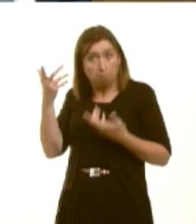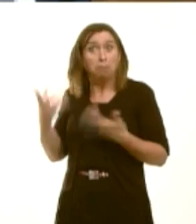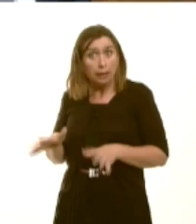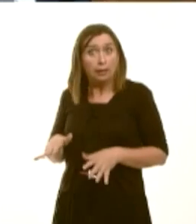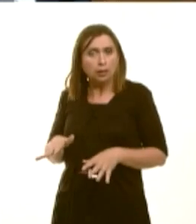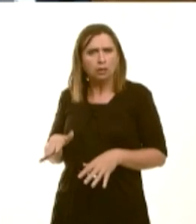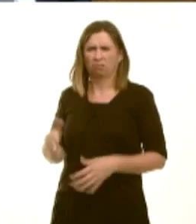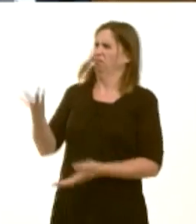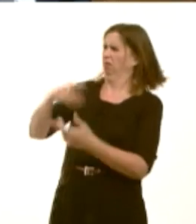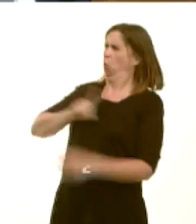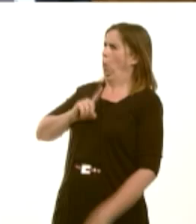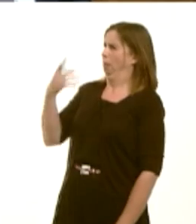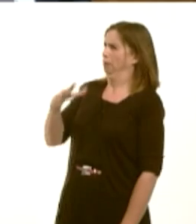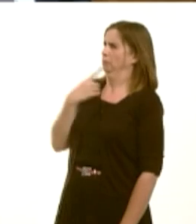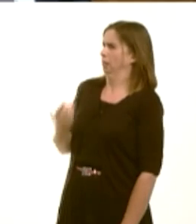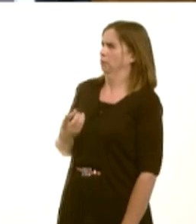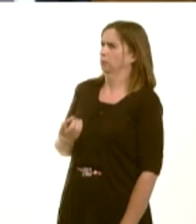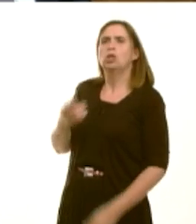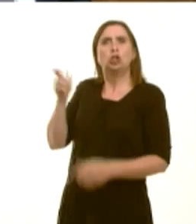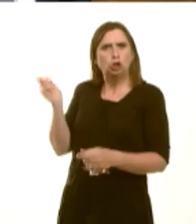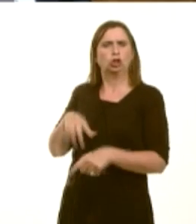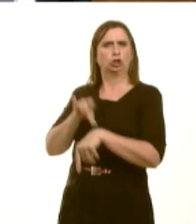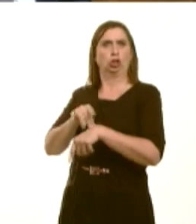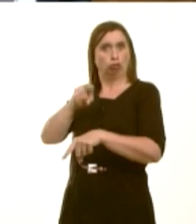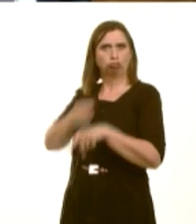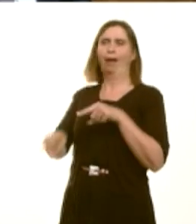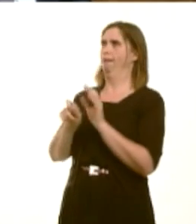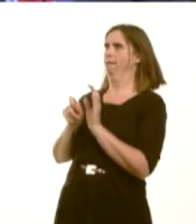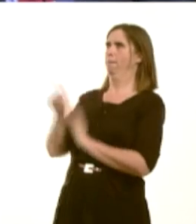I do not know of any other consultant who wouldnít even try to get funding in the first